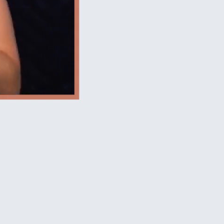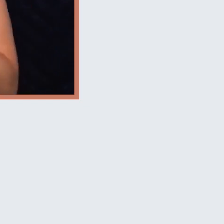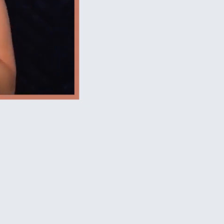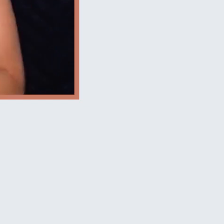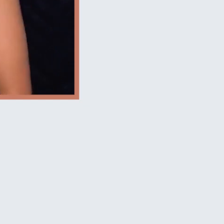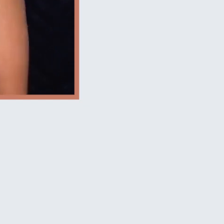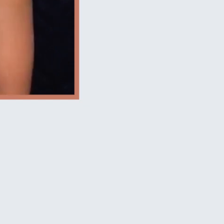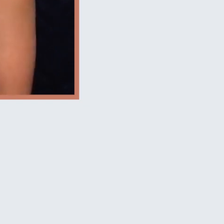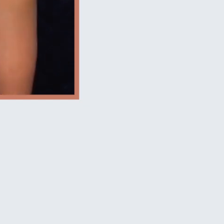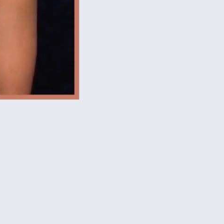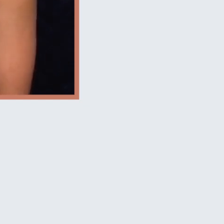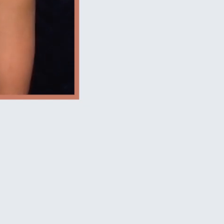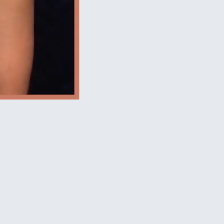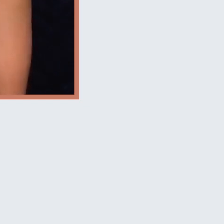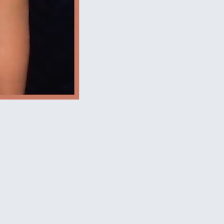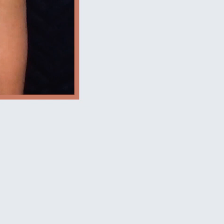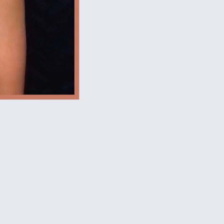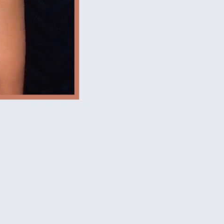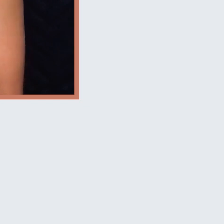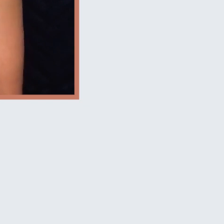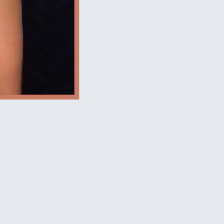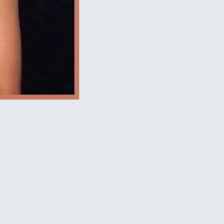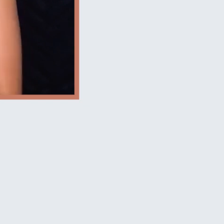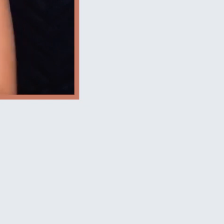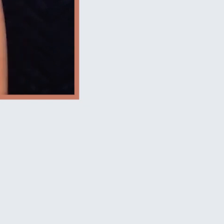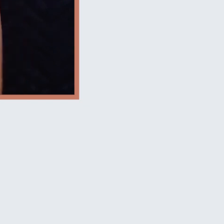that talked about the MENA discrimination within the entertainment industry,